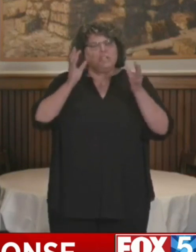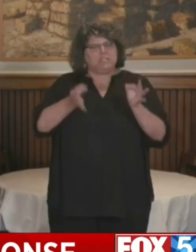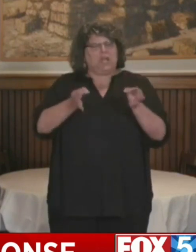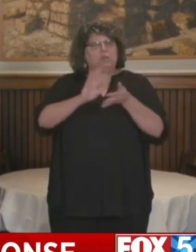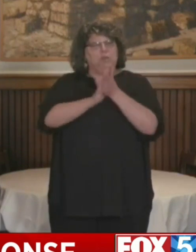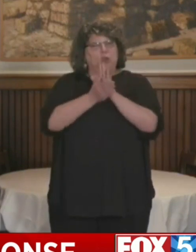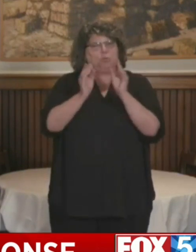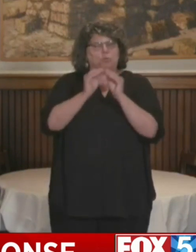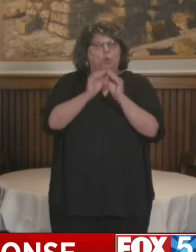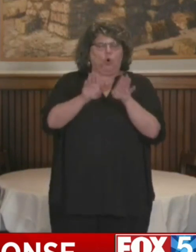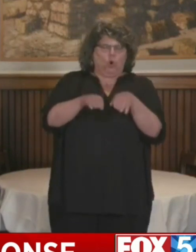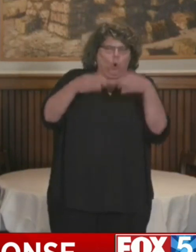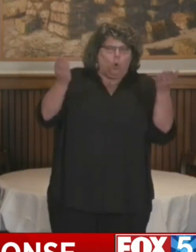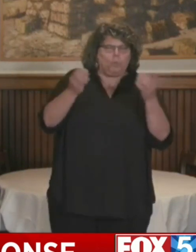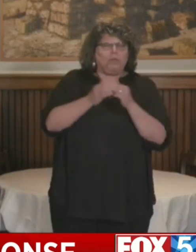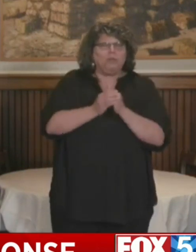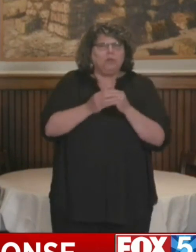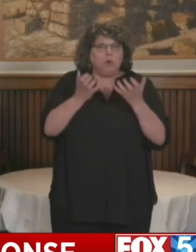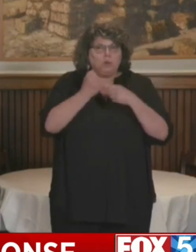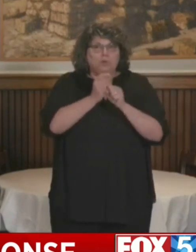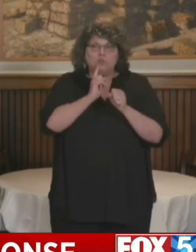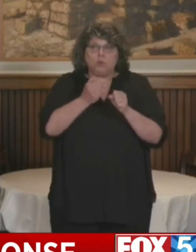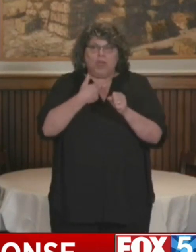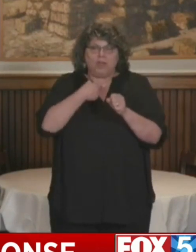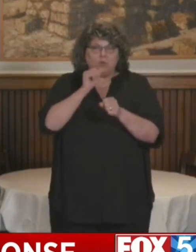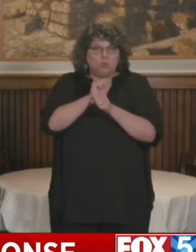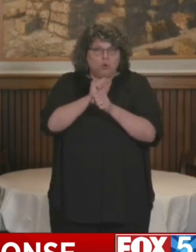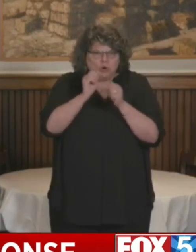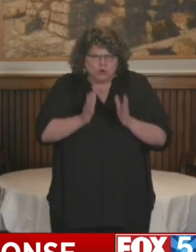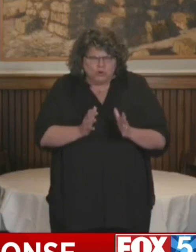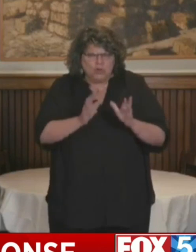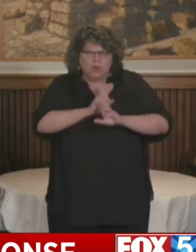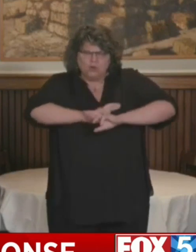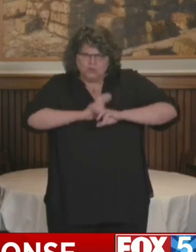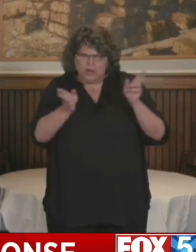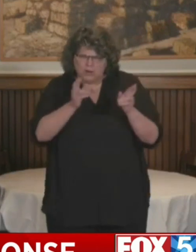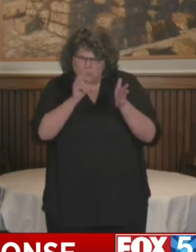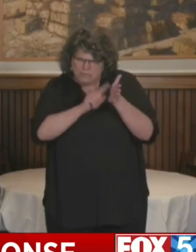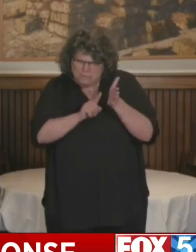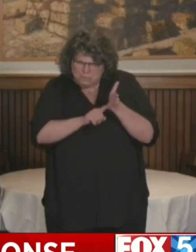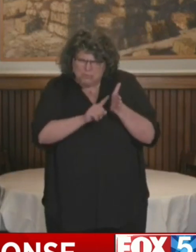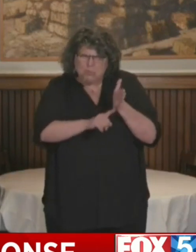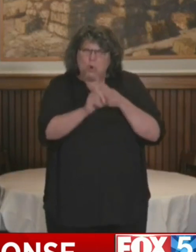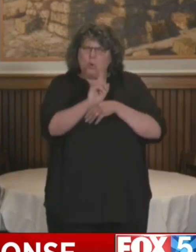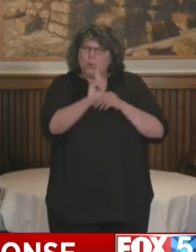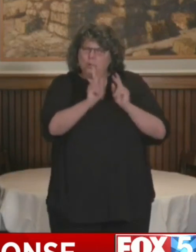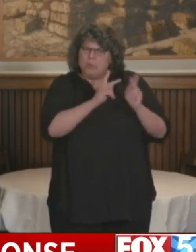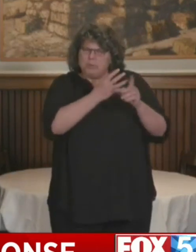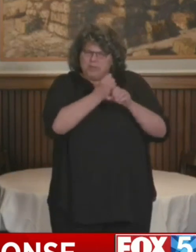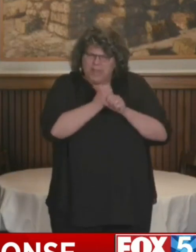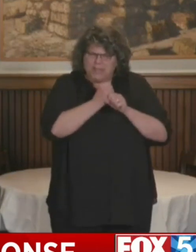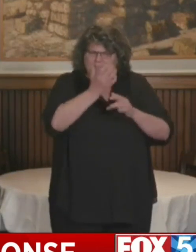TESTING AS WELL ACCORDINGLY WE SAID ITS FOUNDATIONAL IN ORDER TO ADVANCE MORE MEANINGFUL MODIFICATIONS THAT WE GET A